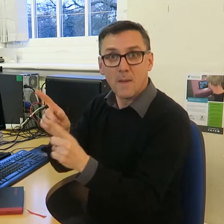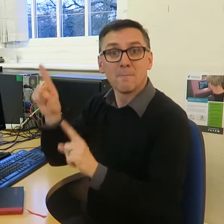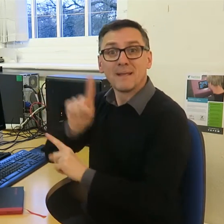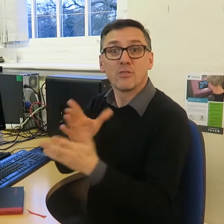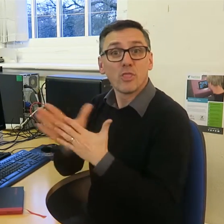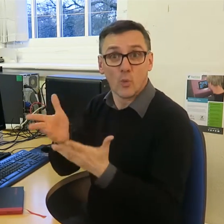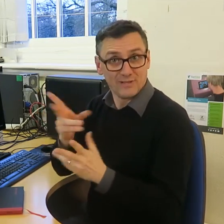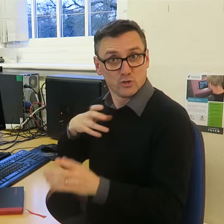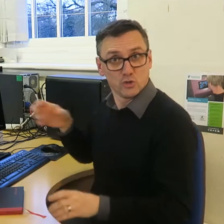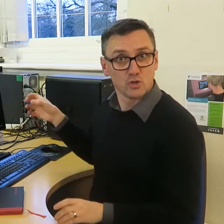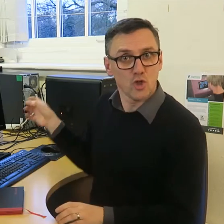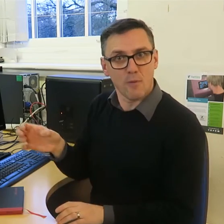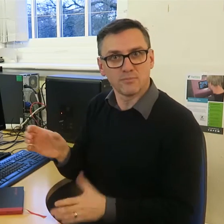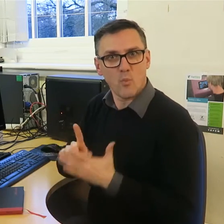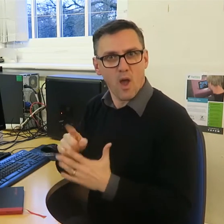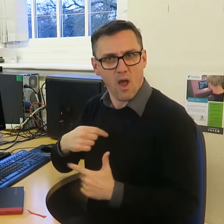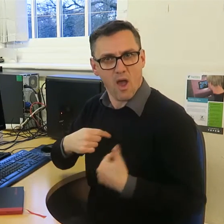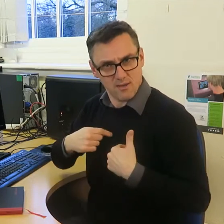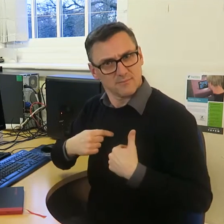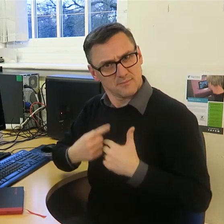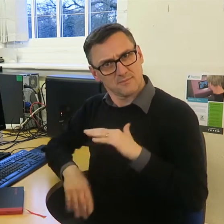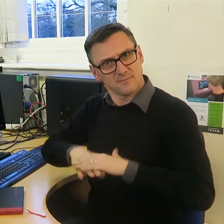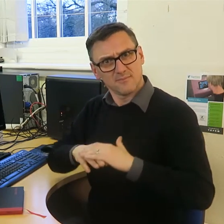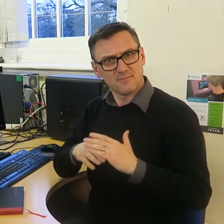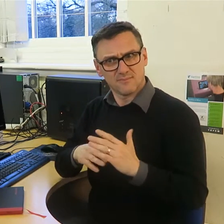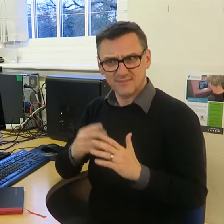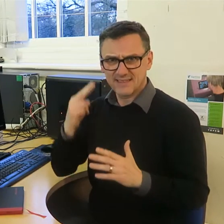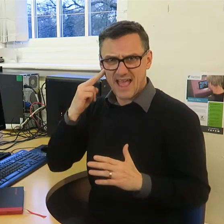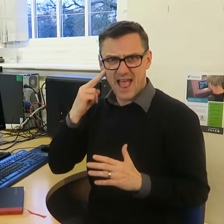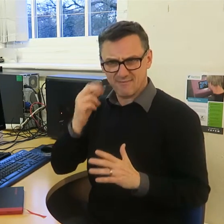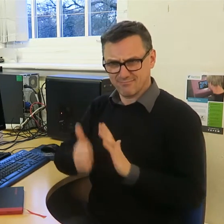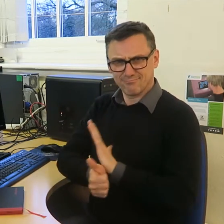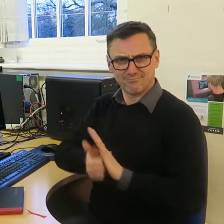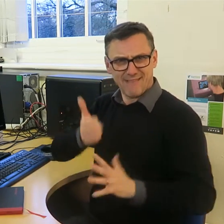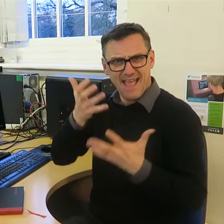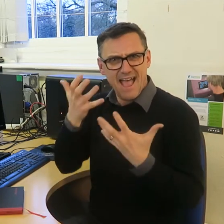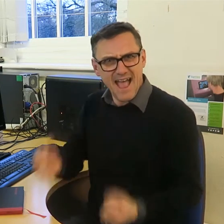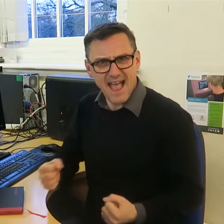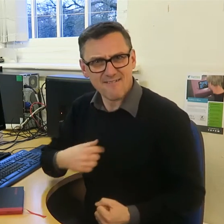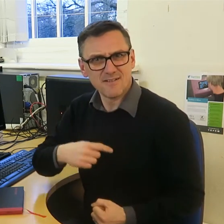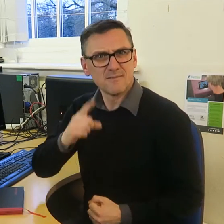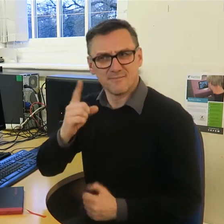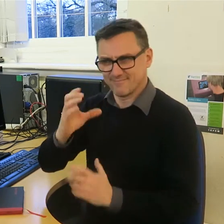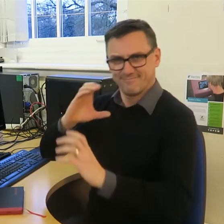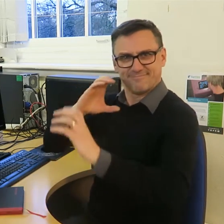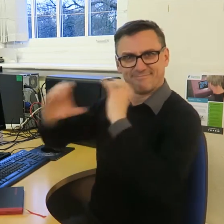I plan meetings with senior managers and when I meet them I bring an interpreter along with me. I'm highly competent, but I need an interpreter with me because I am Deaf.